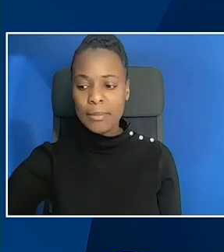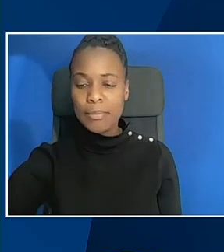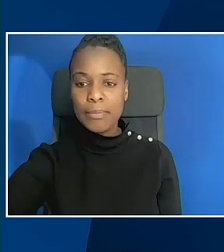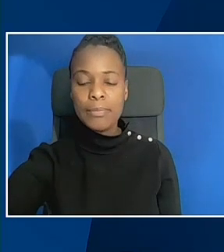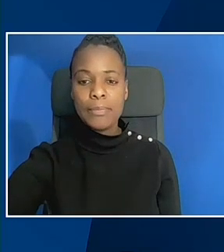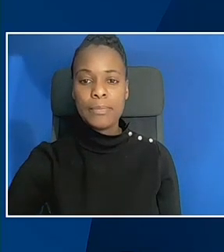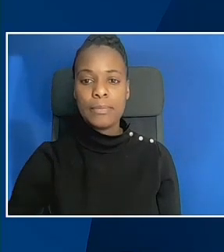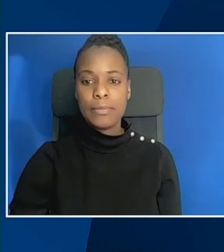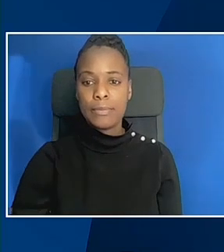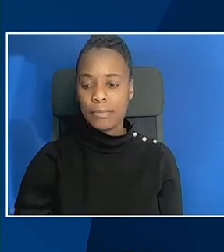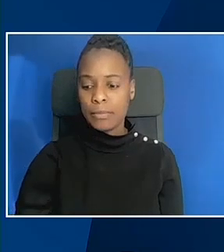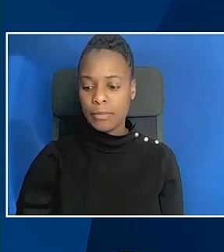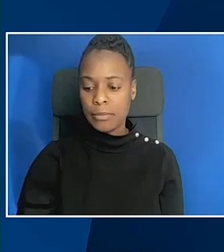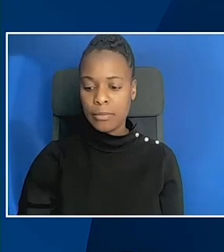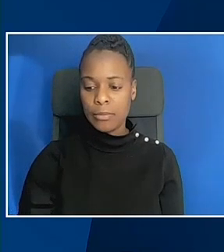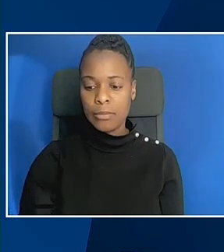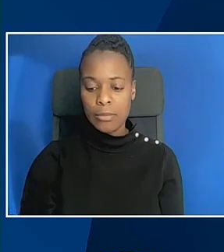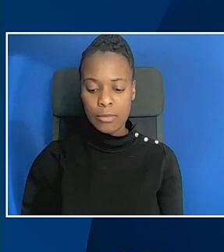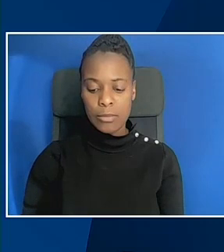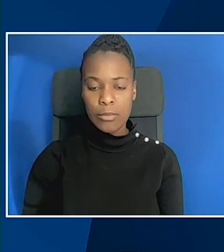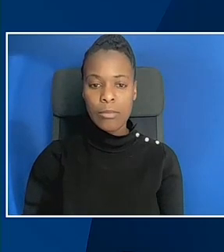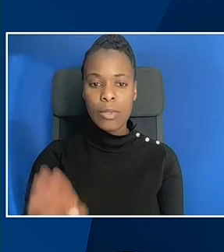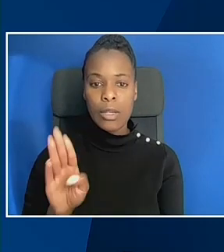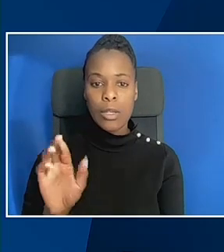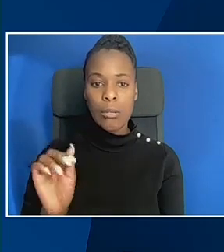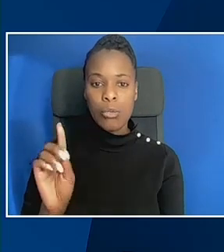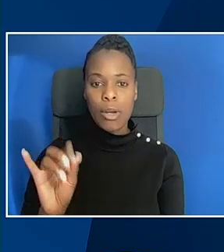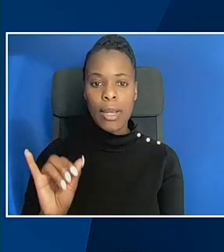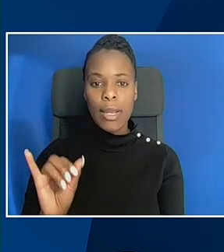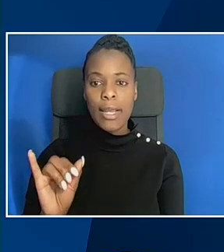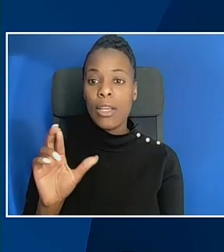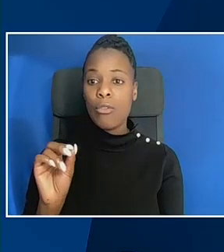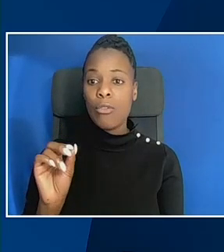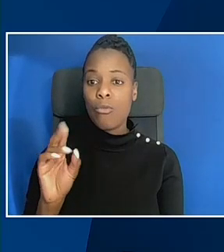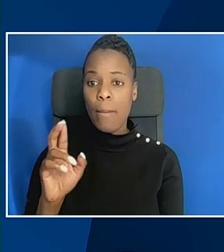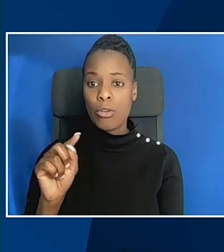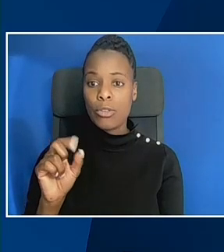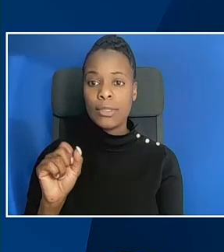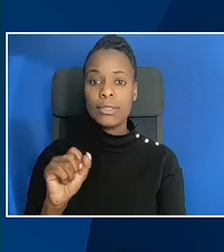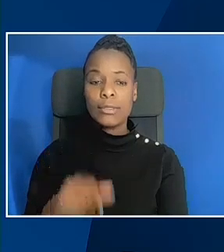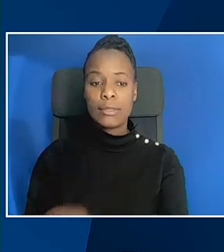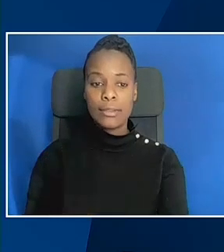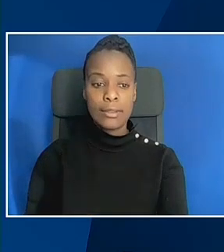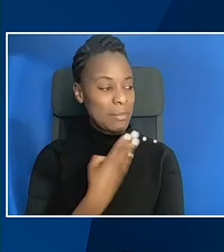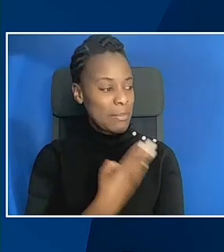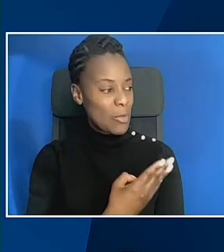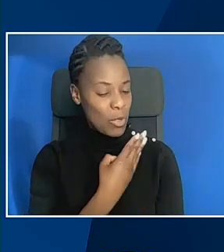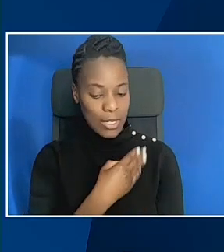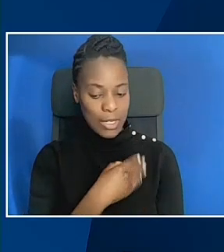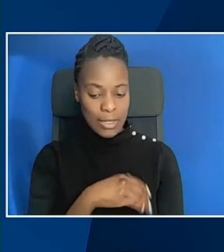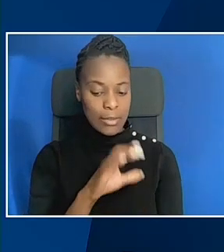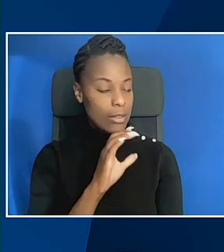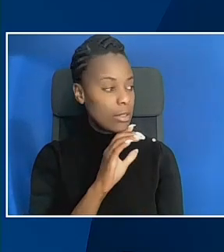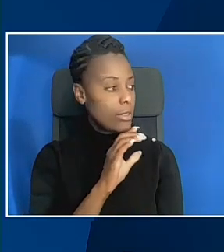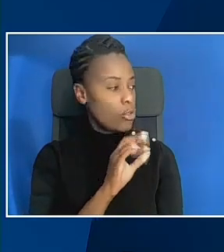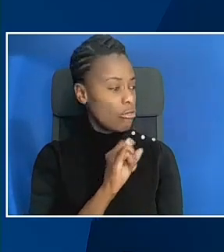Brady Roberts. Good morning, everyone. Krystil Smith. Good morning.